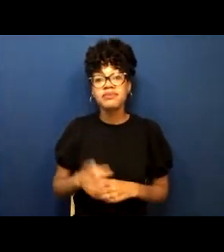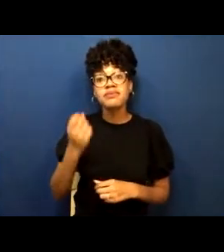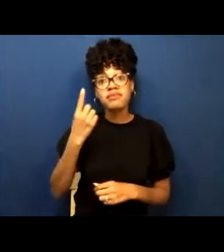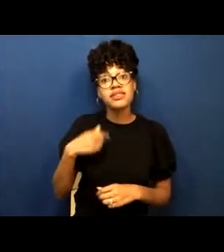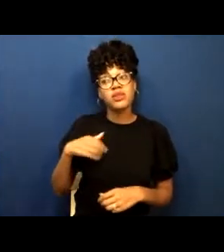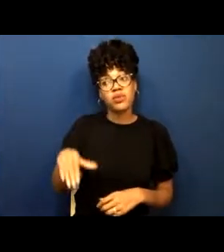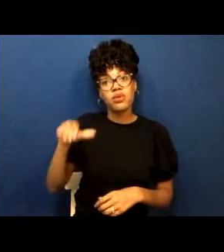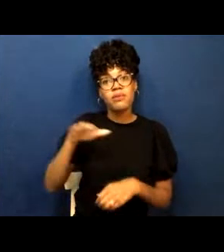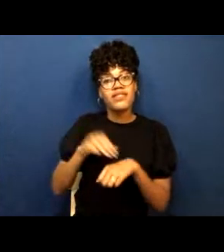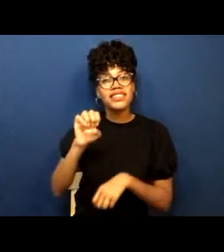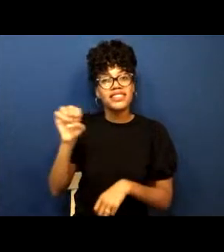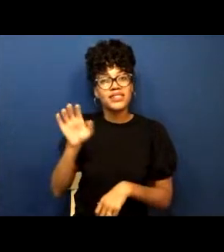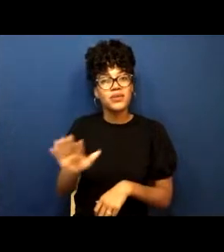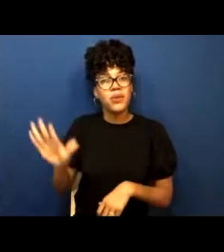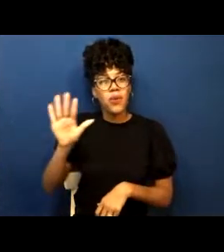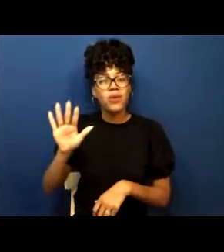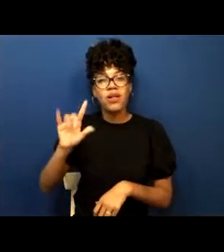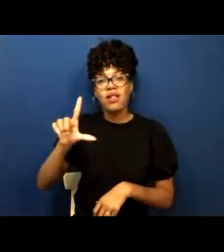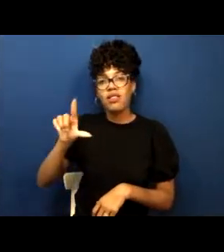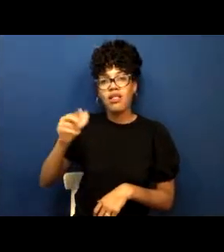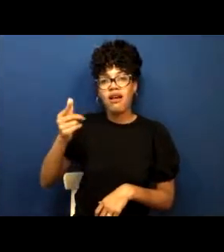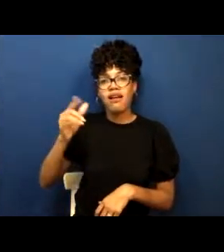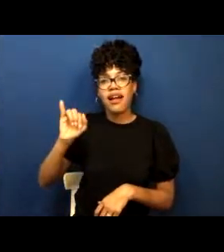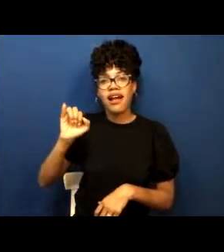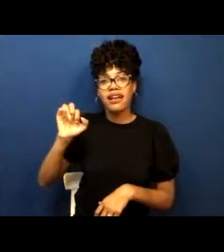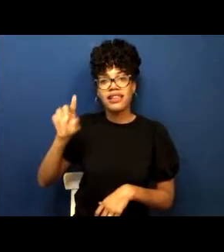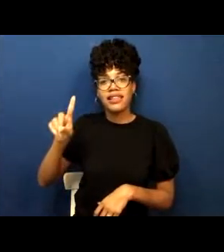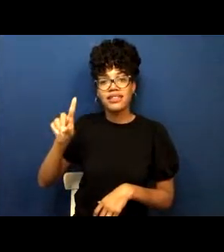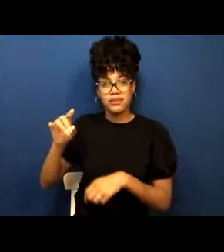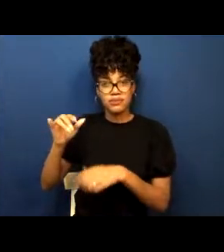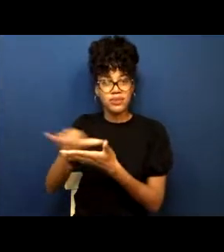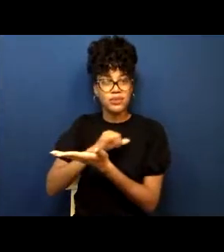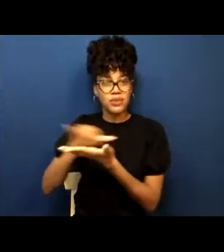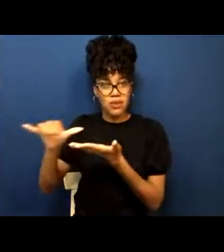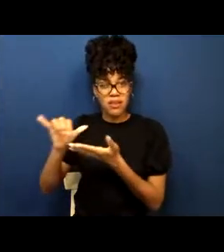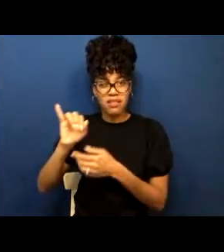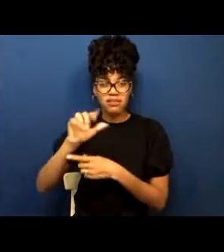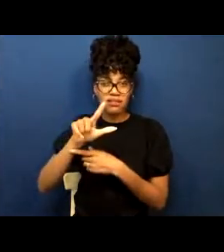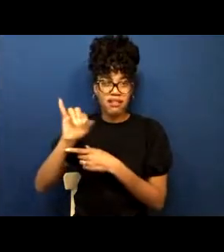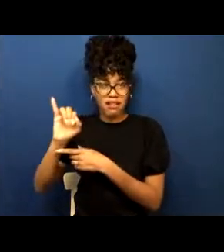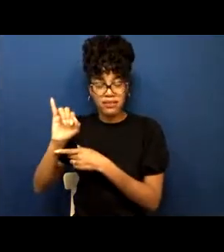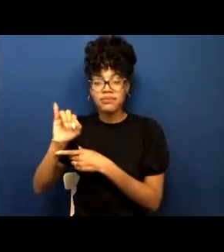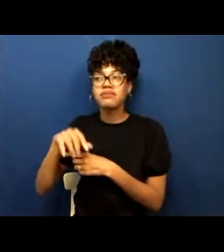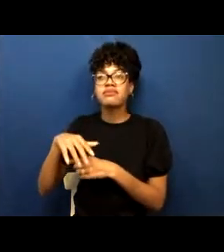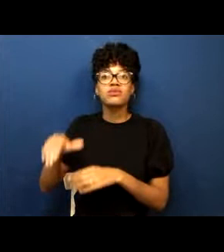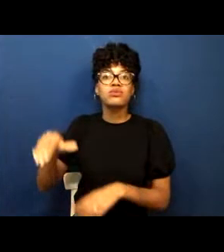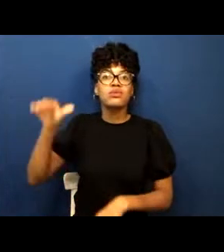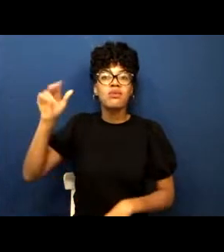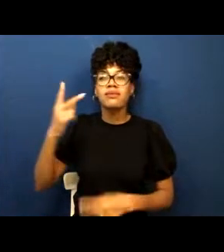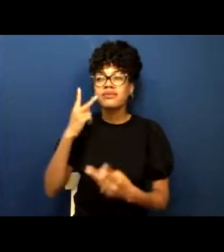I grew up on Long Island, New York. And as a child got to spend a lot of time on the shores of Long Island sand and the Atlantic Ocean.